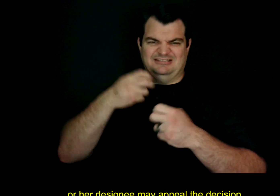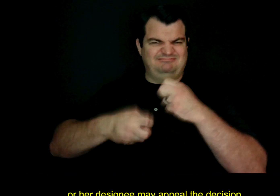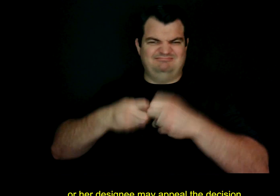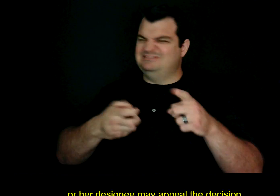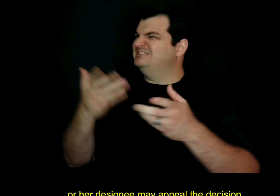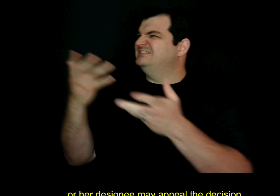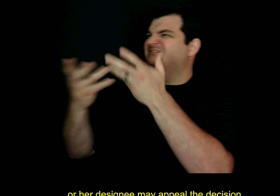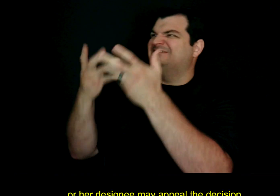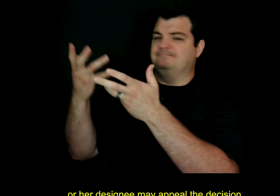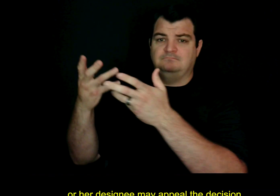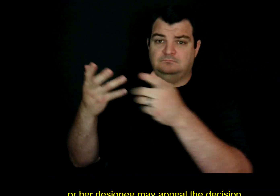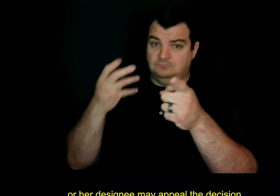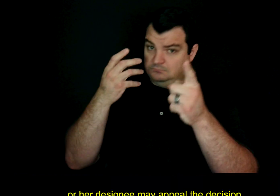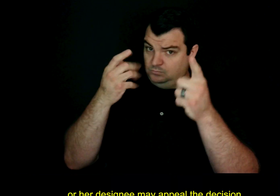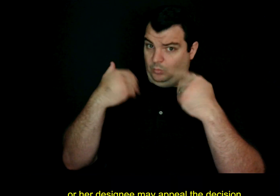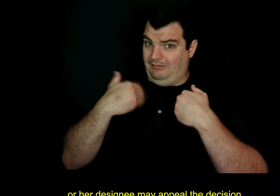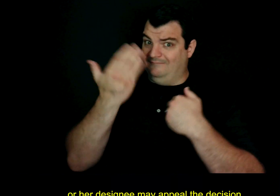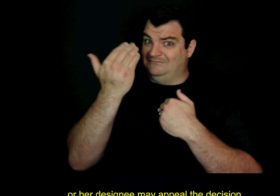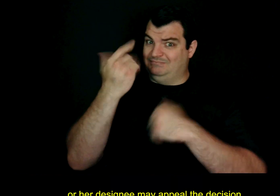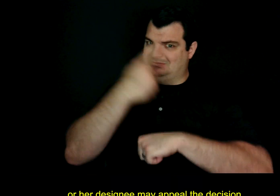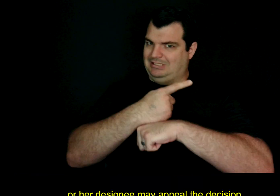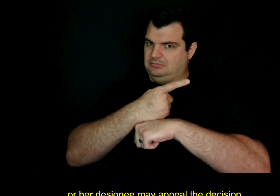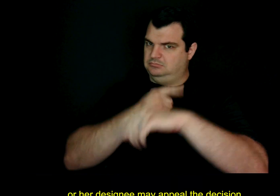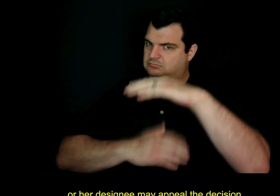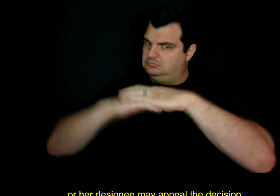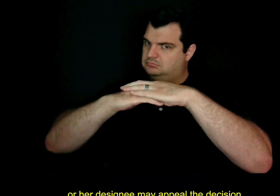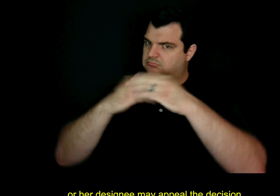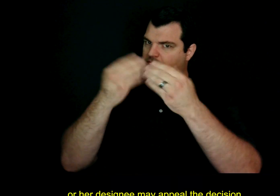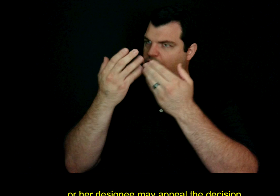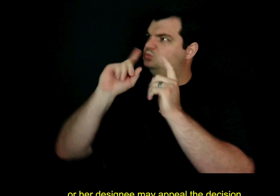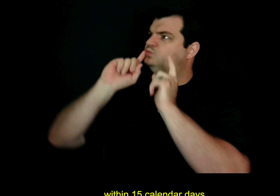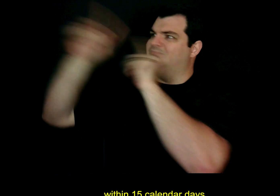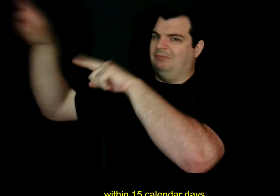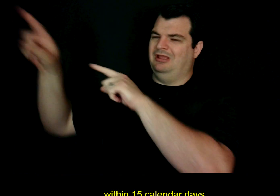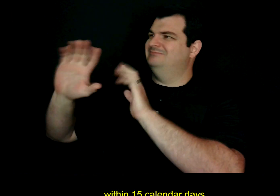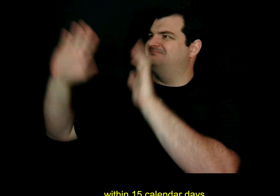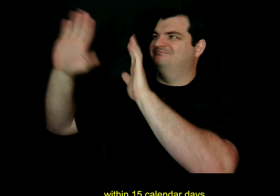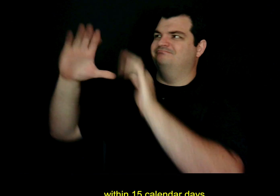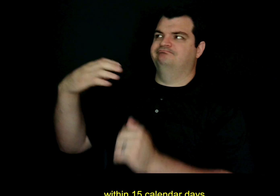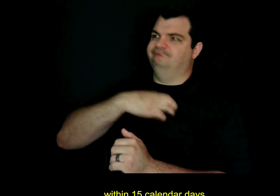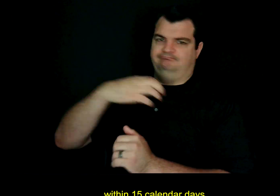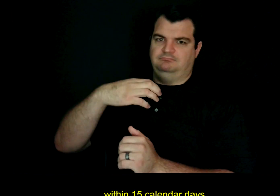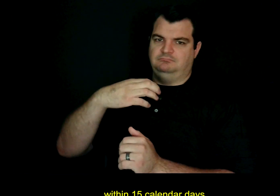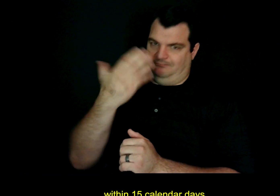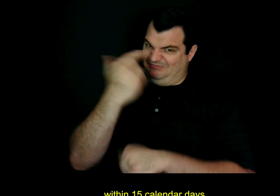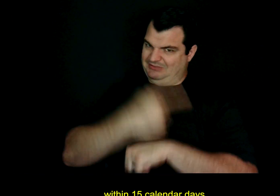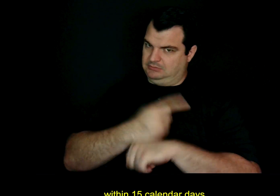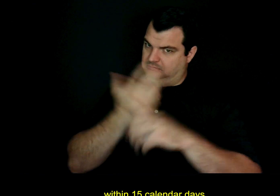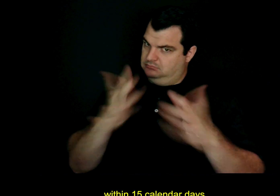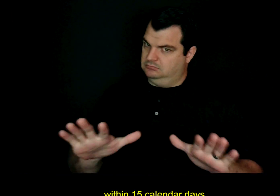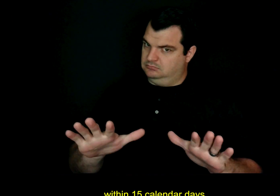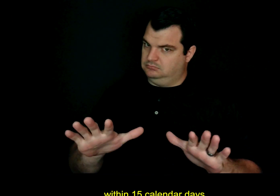or her designee may appeal the decision within 15 calendar days